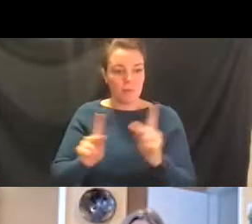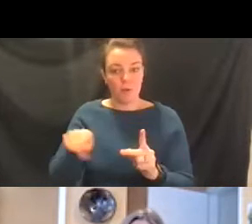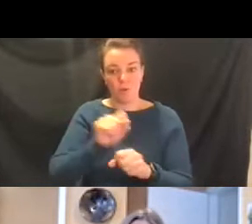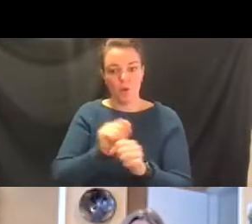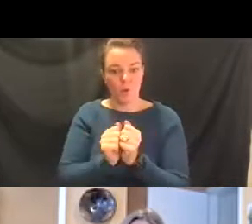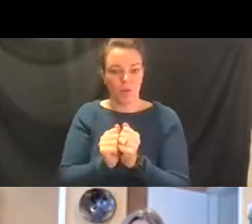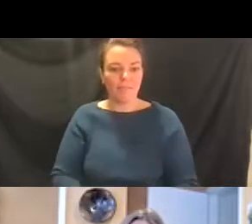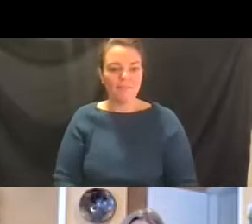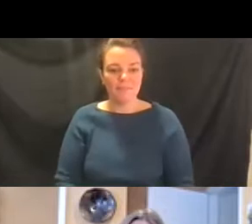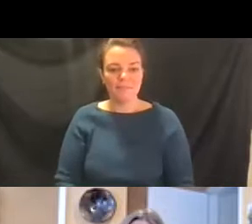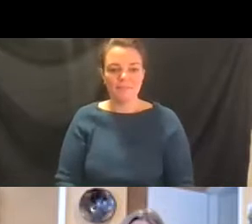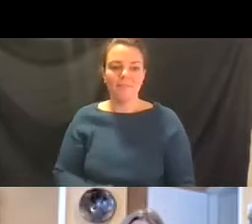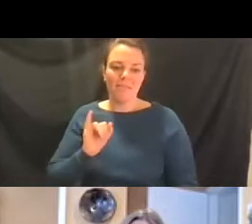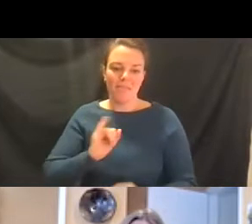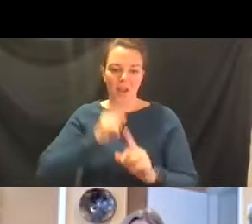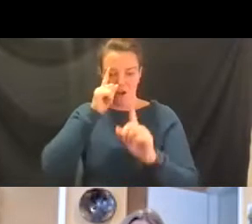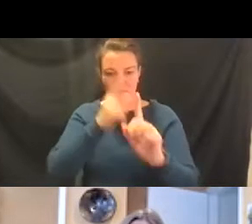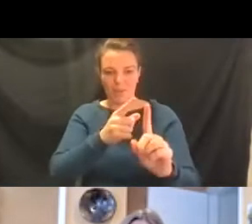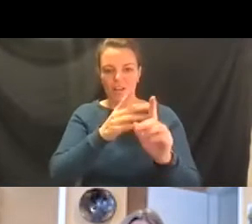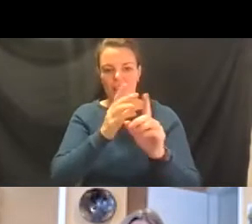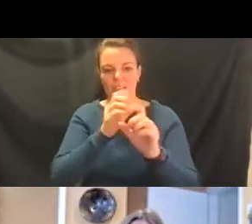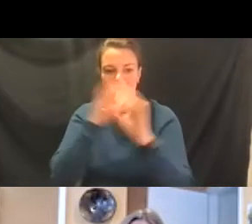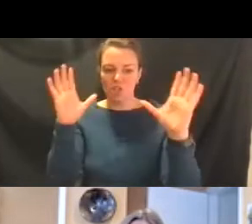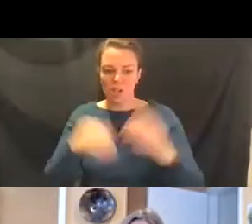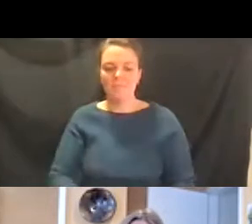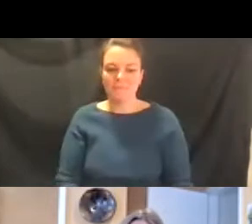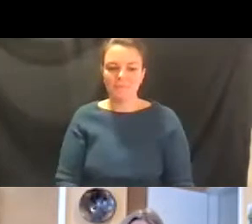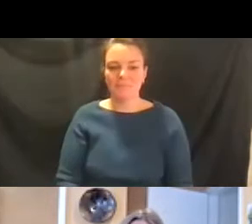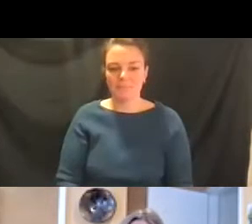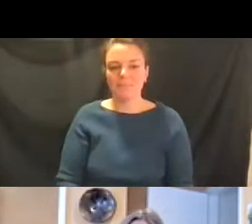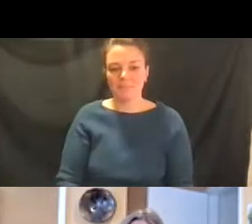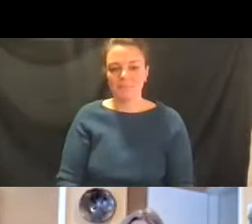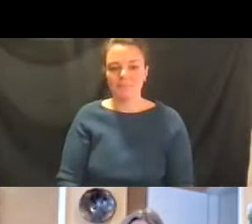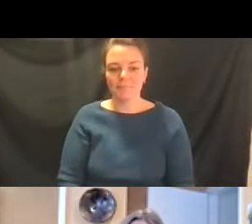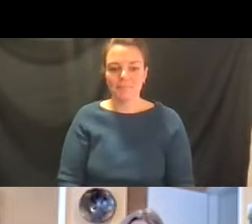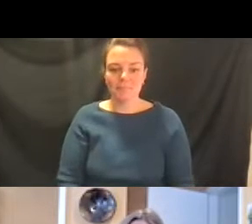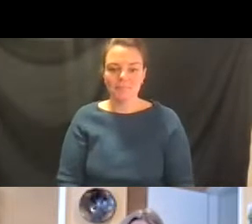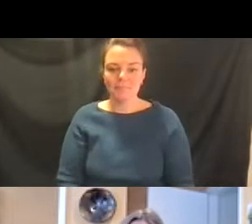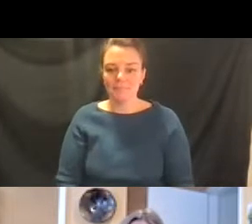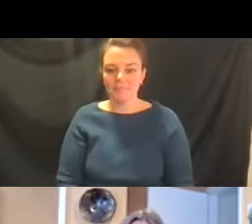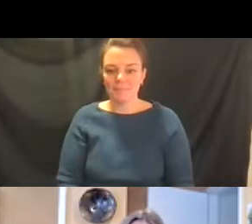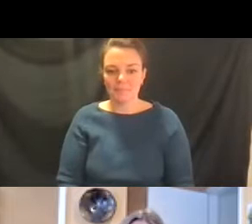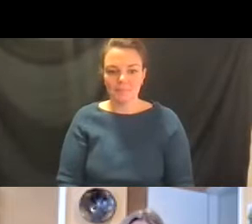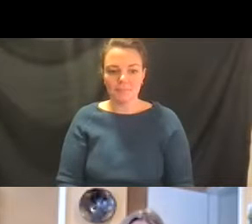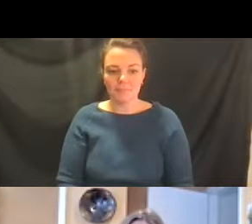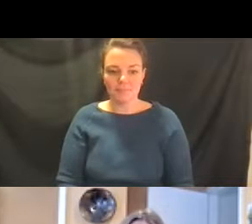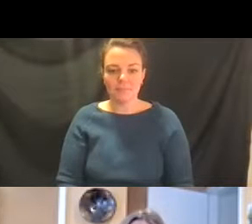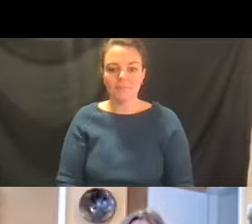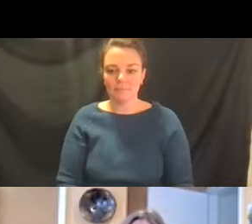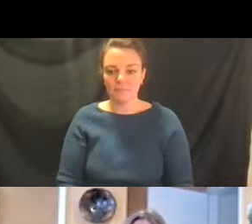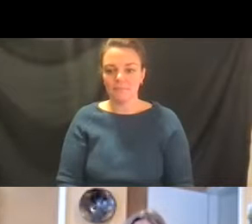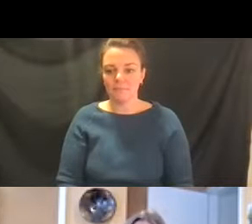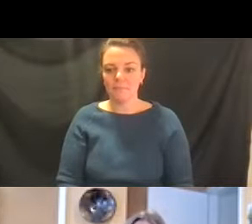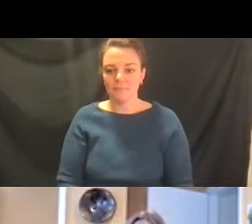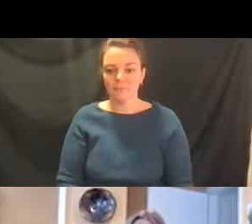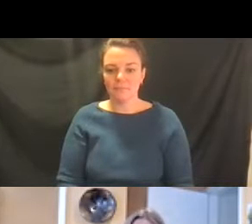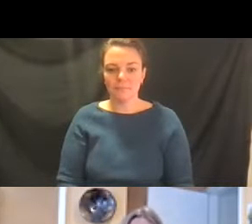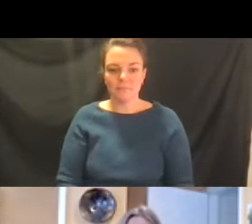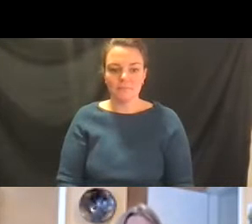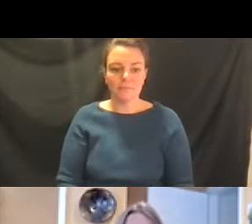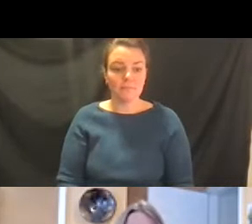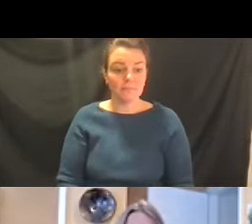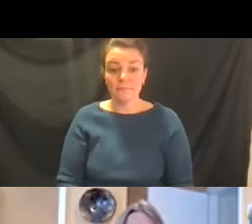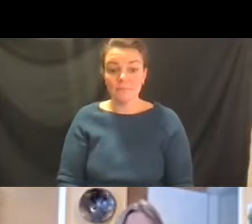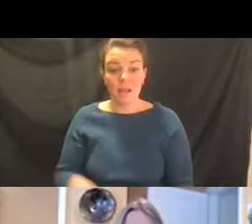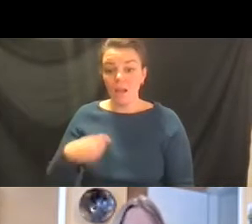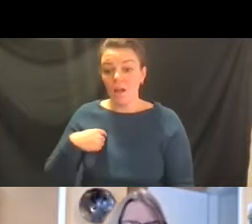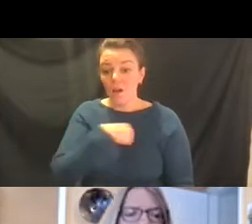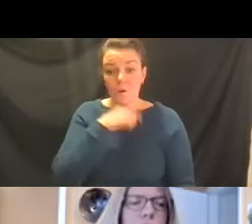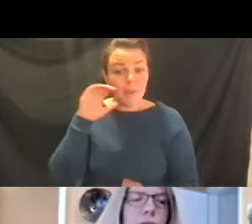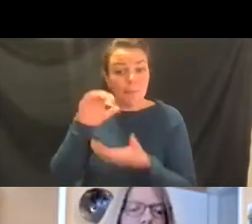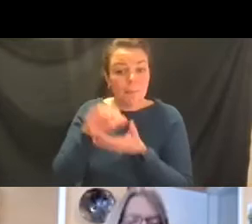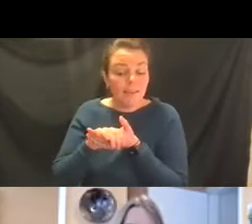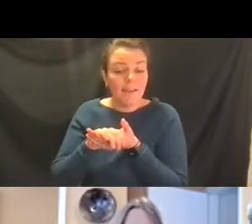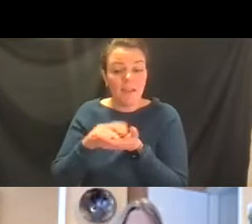stated here and our vision here as well. and so we believe you know nursing is the largest workforce